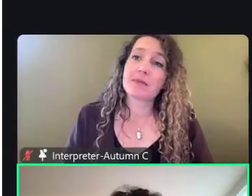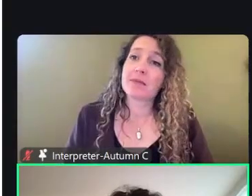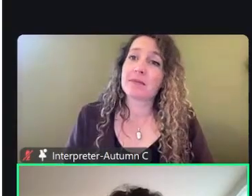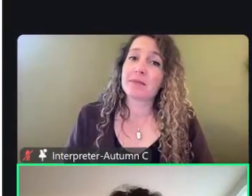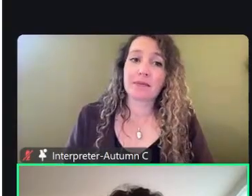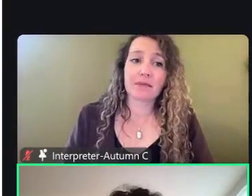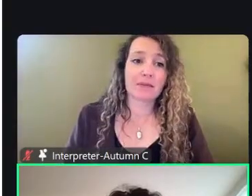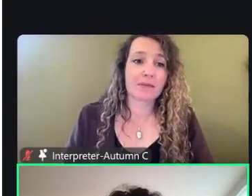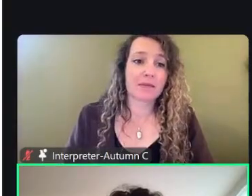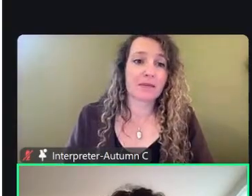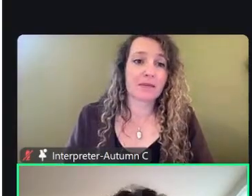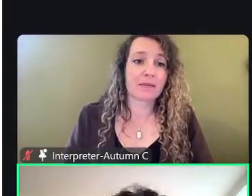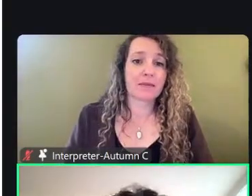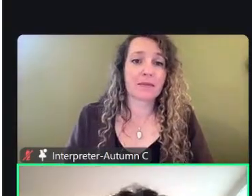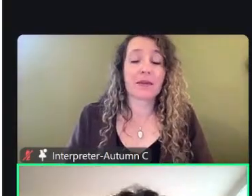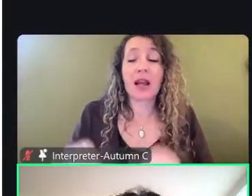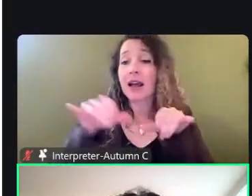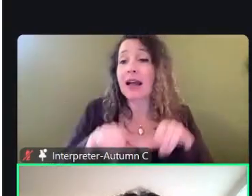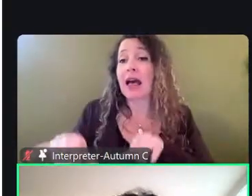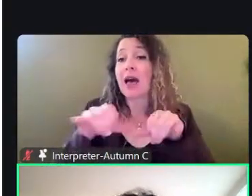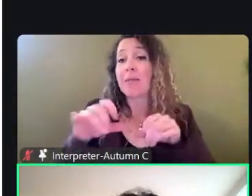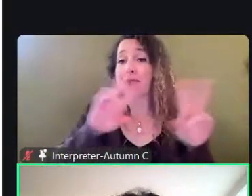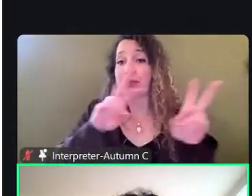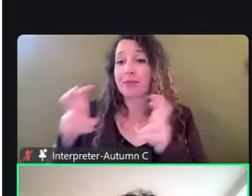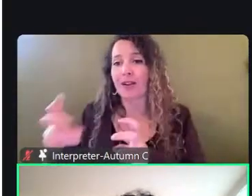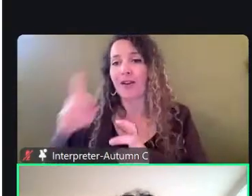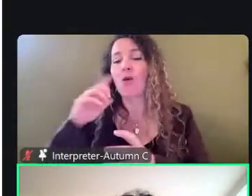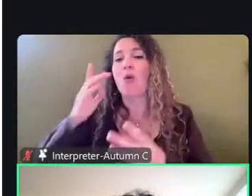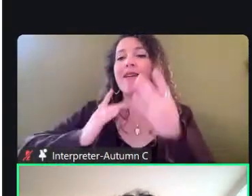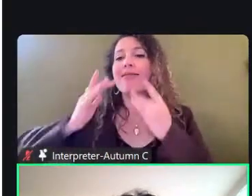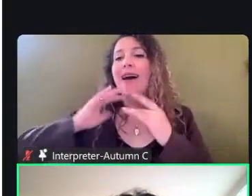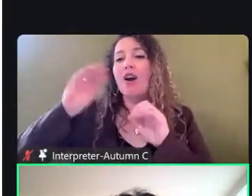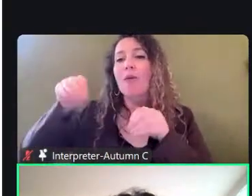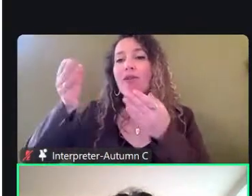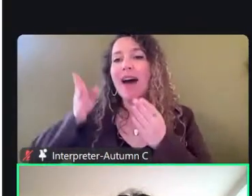So common themes about lack of provider education or